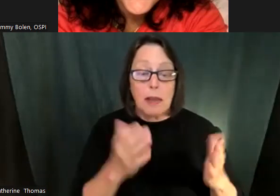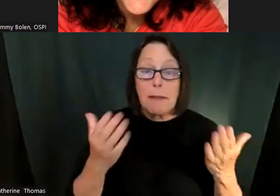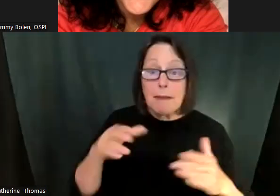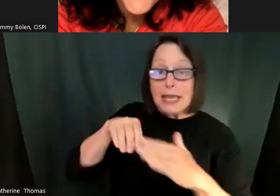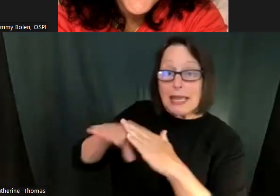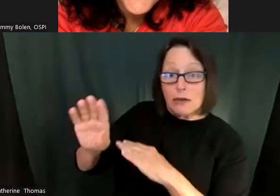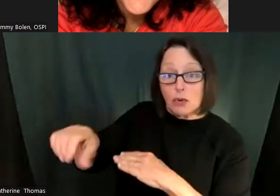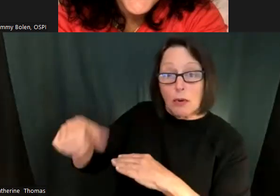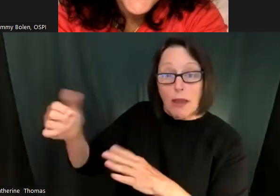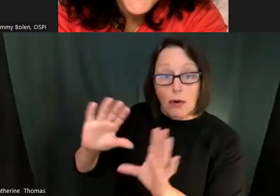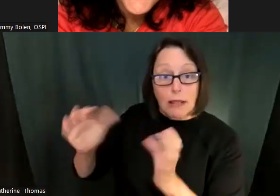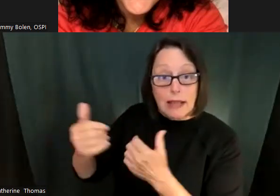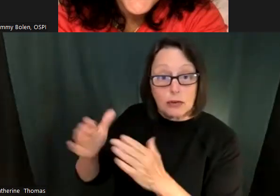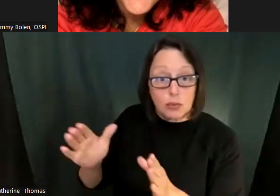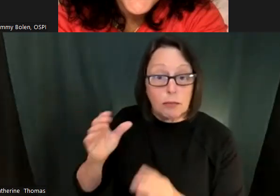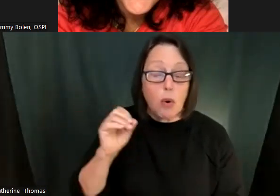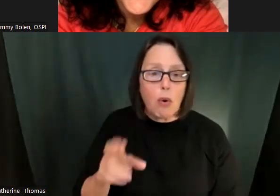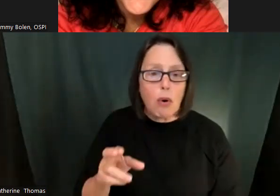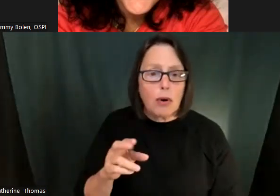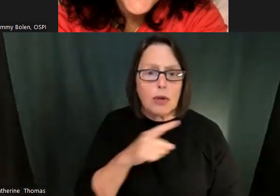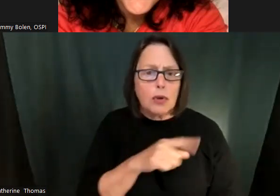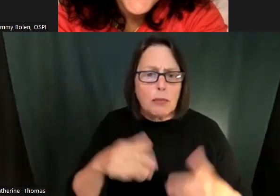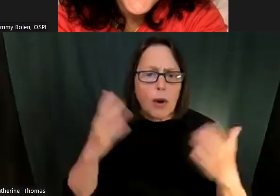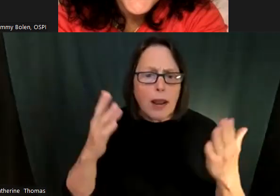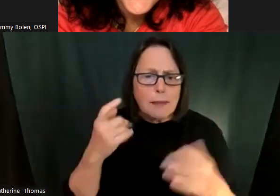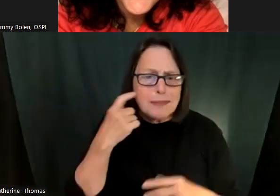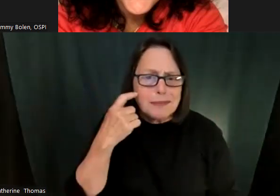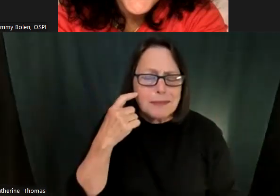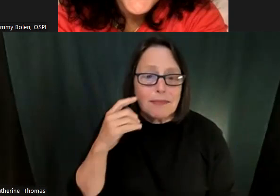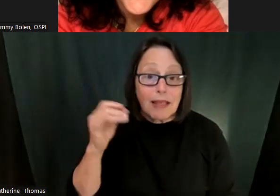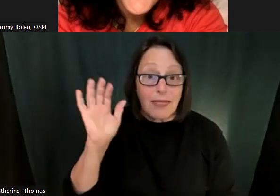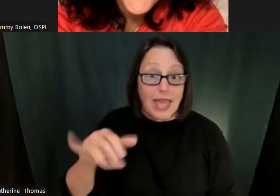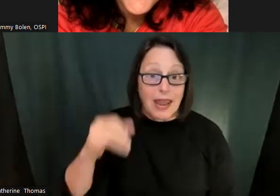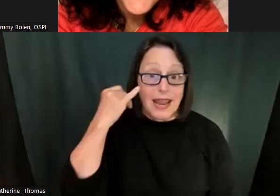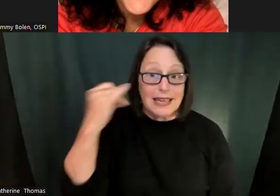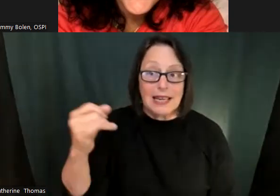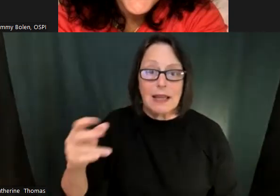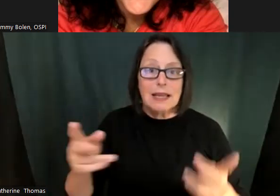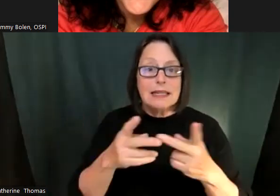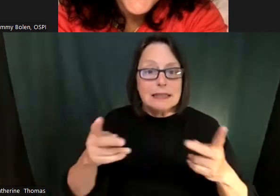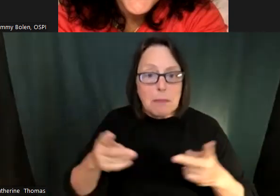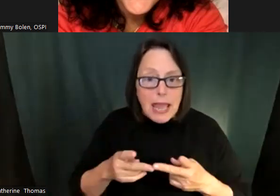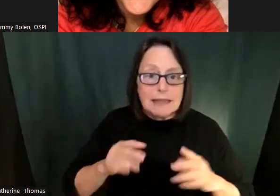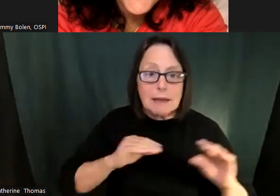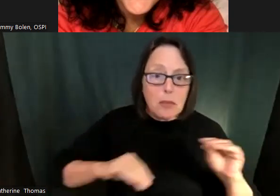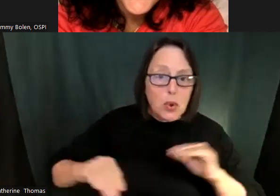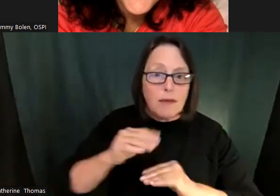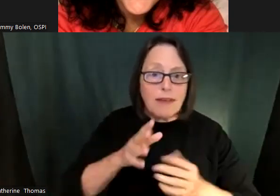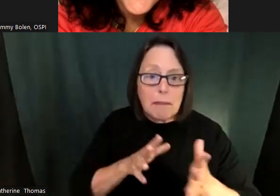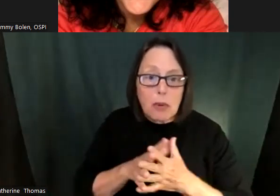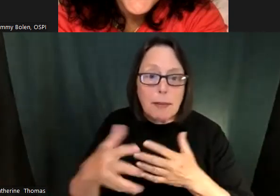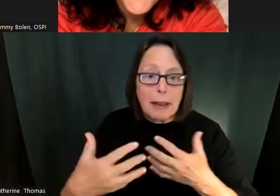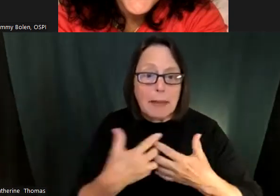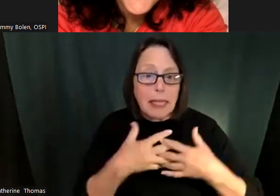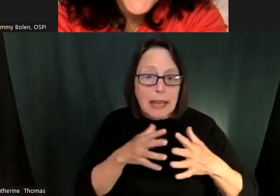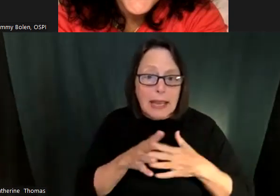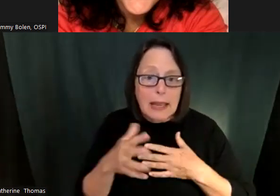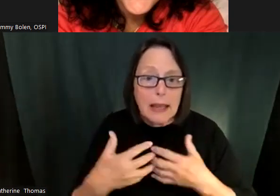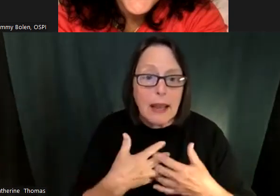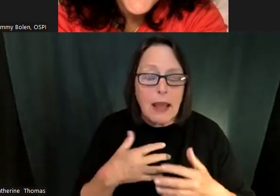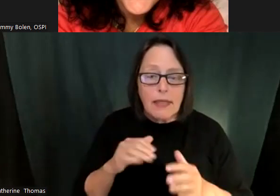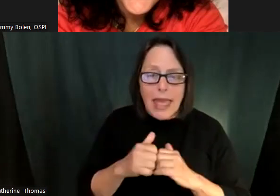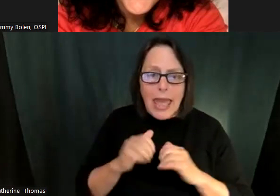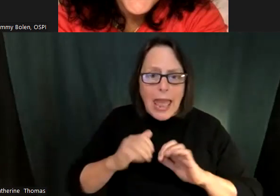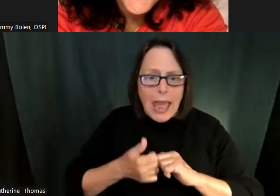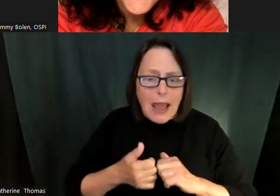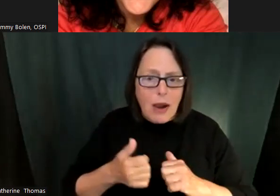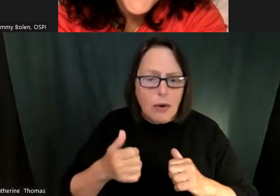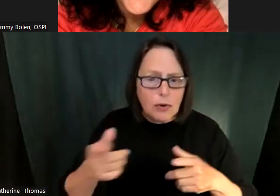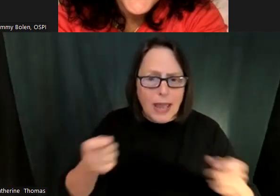Towards transitions. As we're closing the school year, what are some moves that you use or rituals that you implement in your classroom as were as a student is transitioning and making their way out.